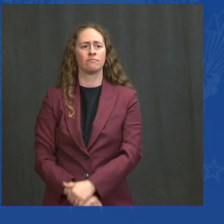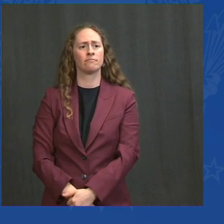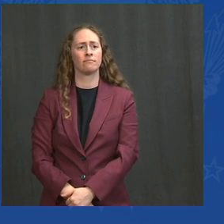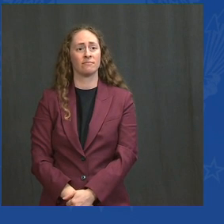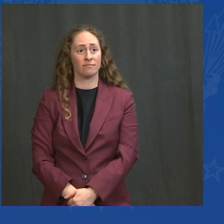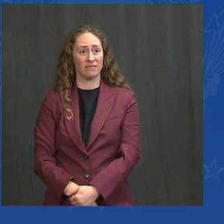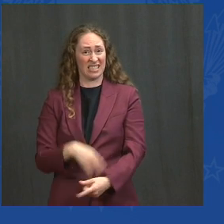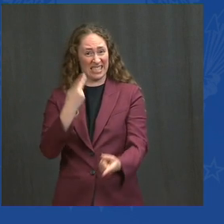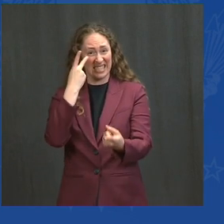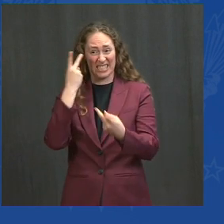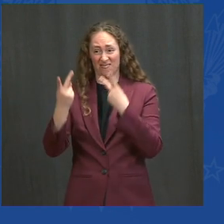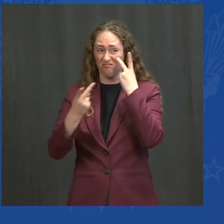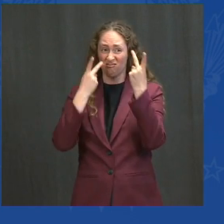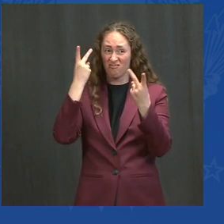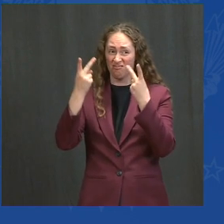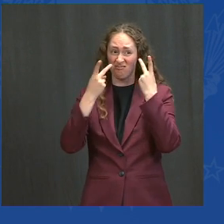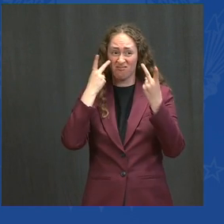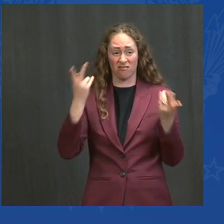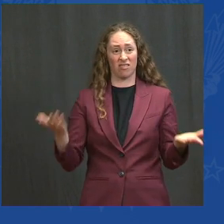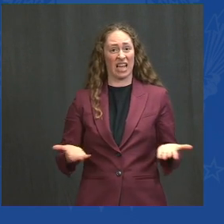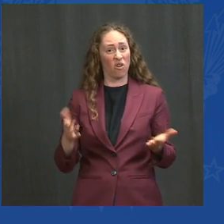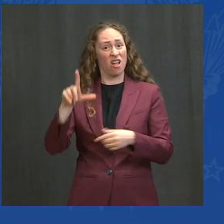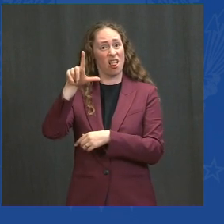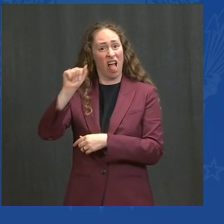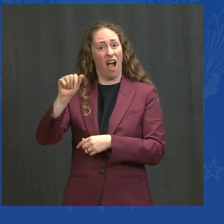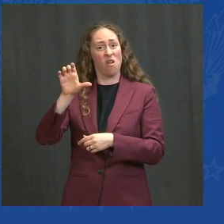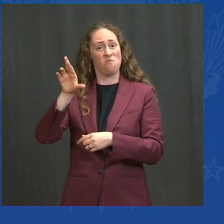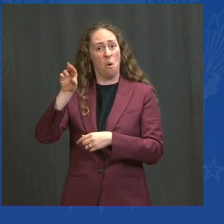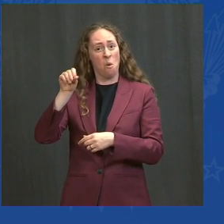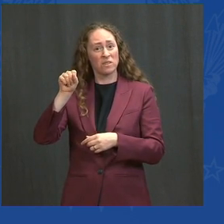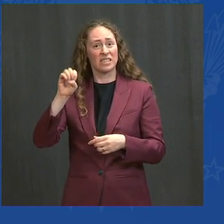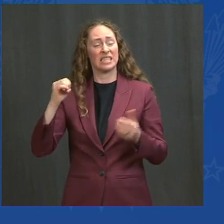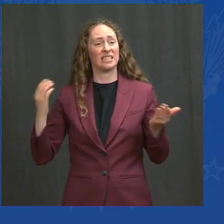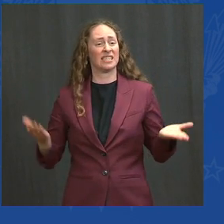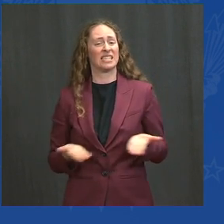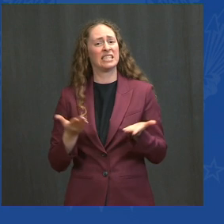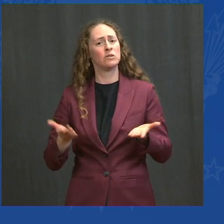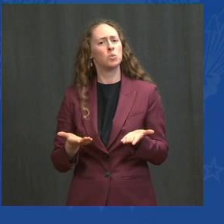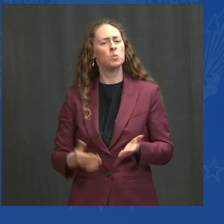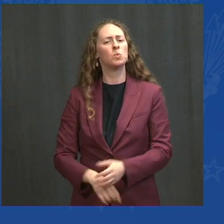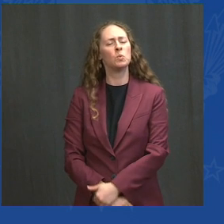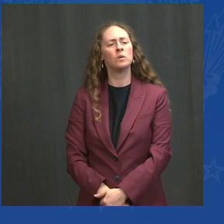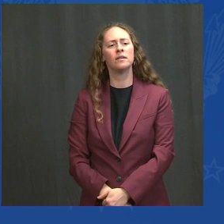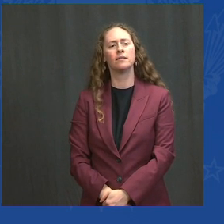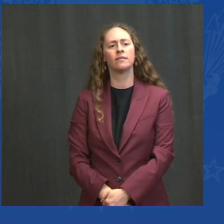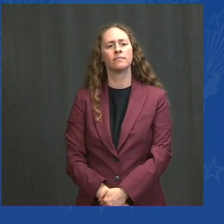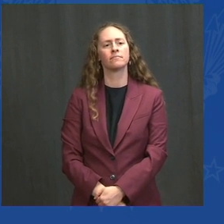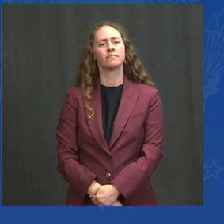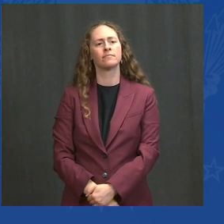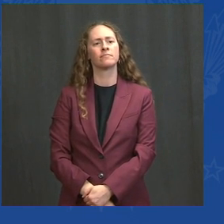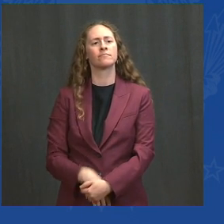Here in La Crosse County, just this spring, the state had to provide free bottled water to thousands of people on French Island